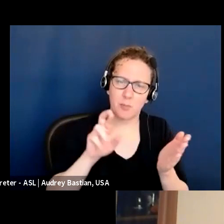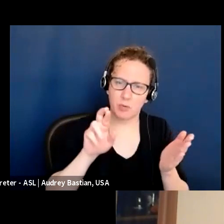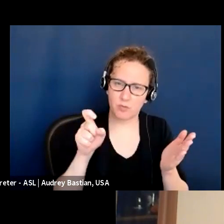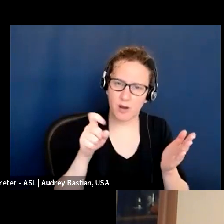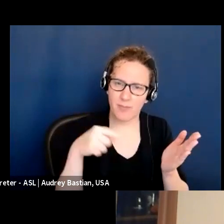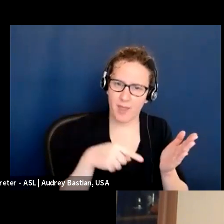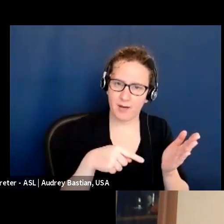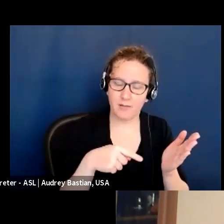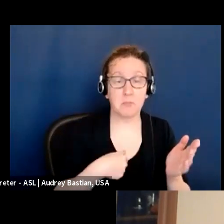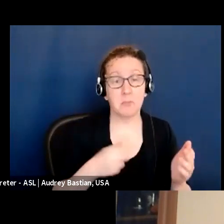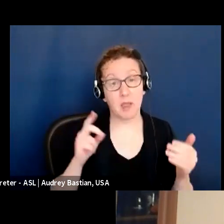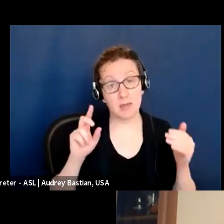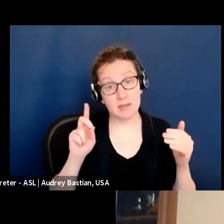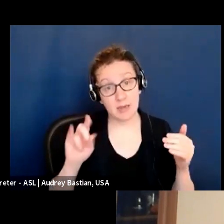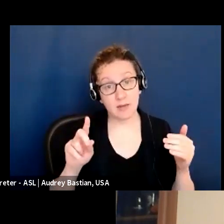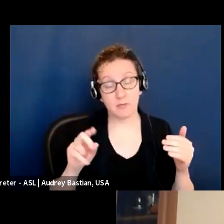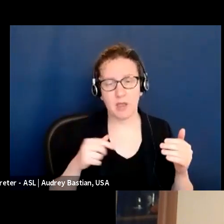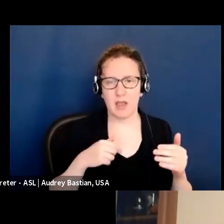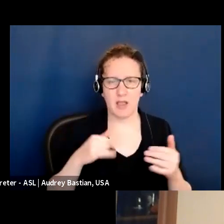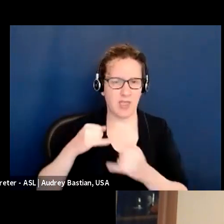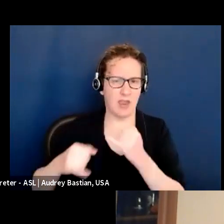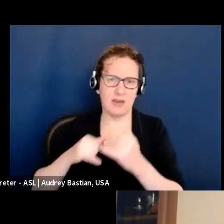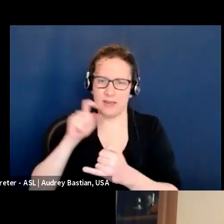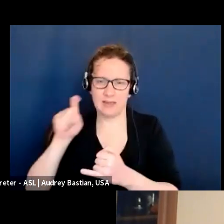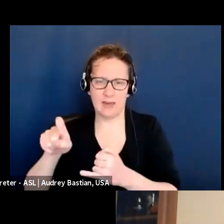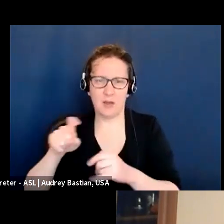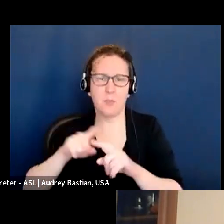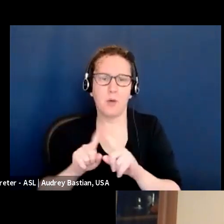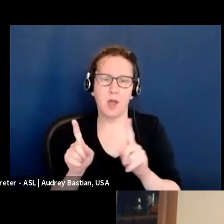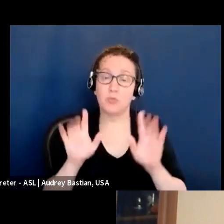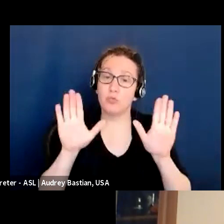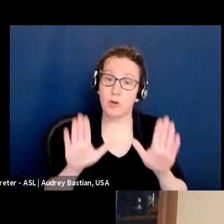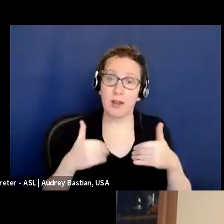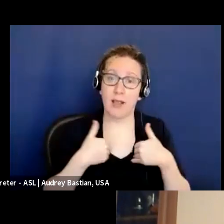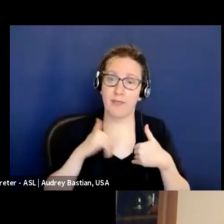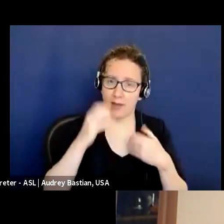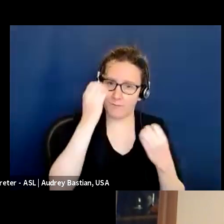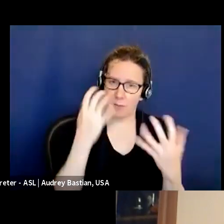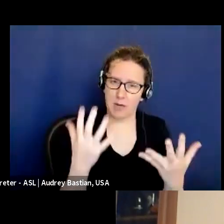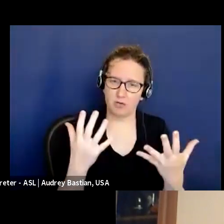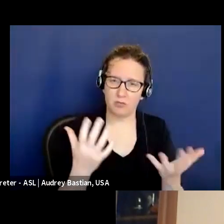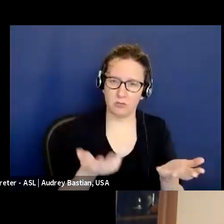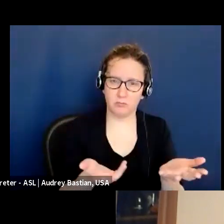And I ended up not needing it, but it was still great to have that information. So I was ready